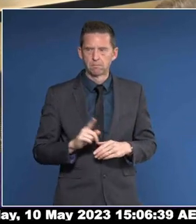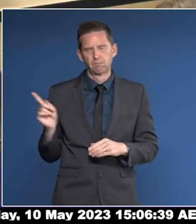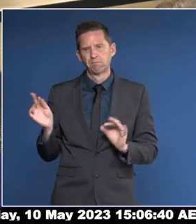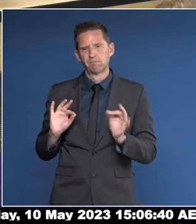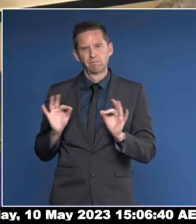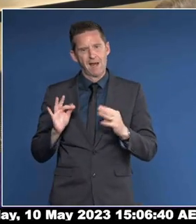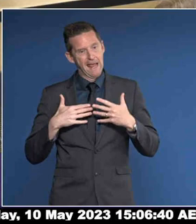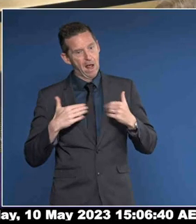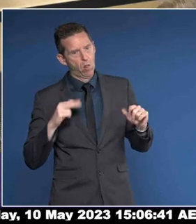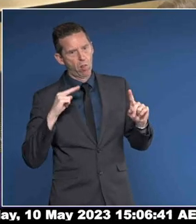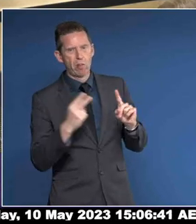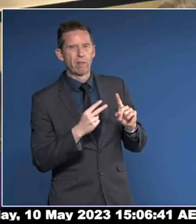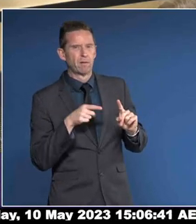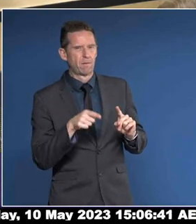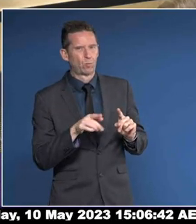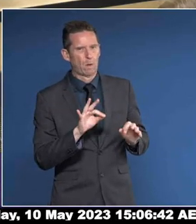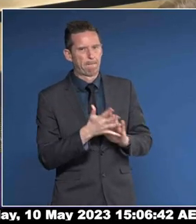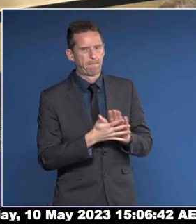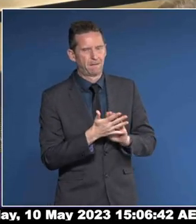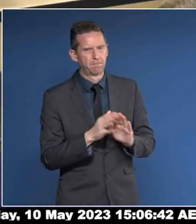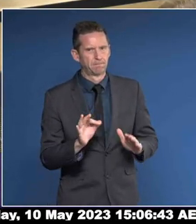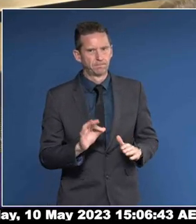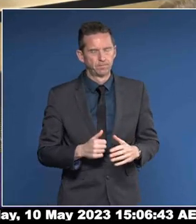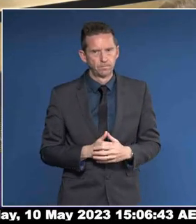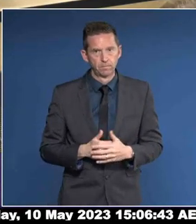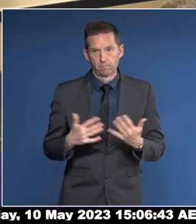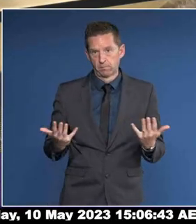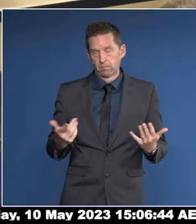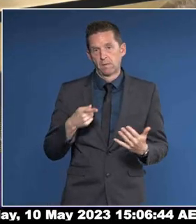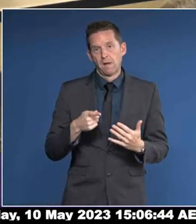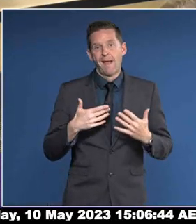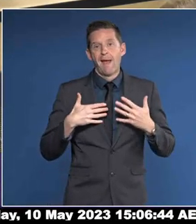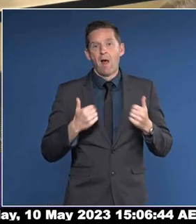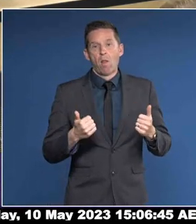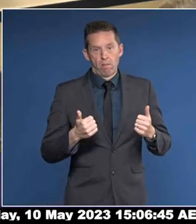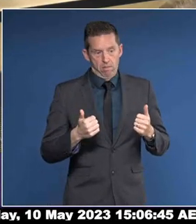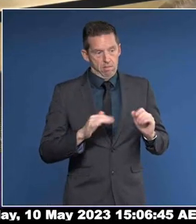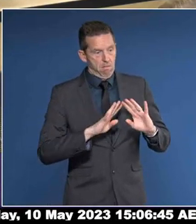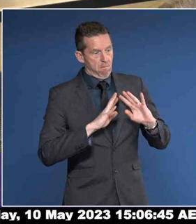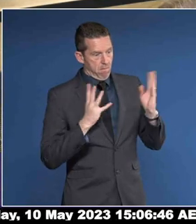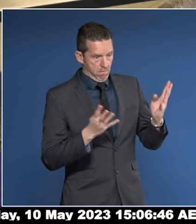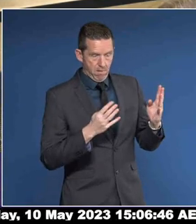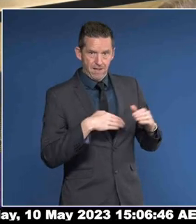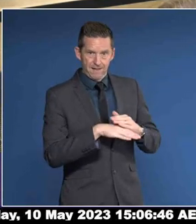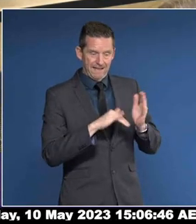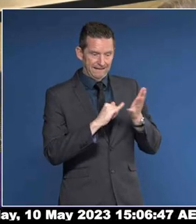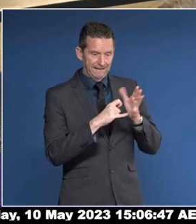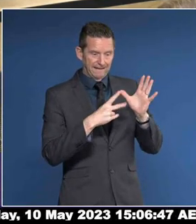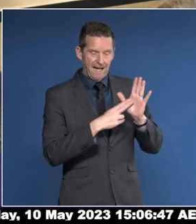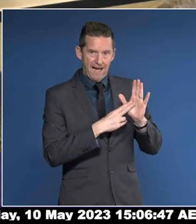And as a health representative on SCAN, it was incumbent on that person to draw